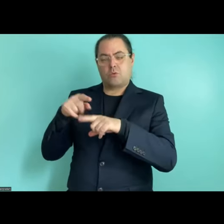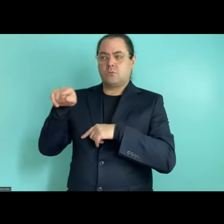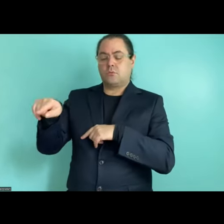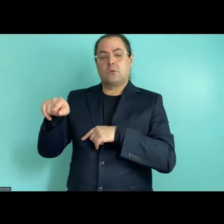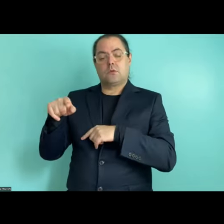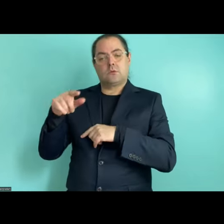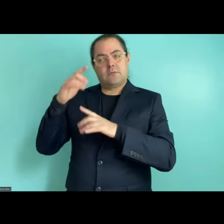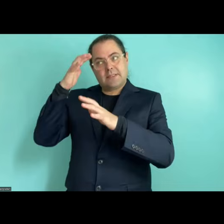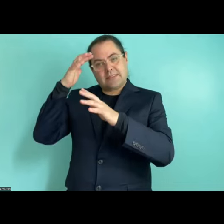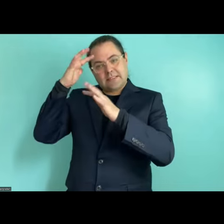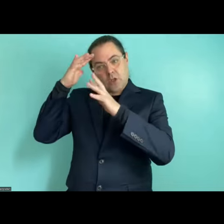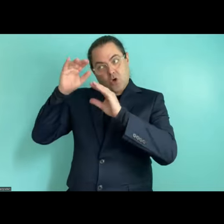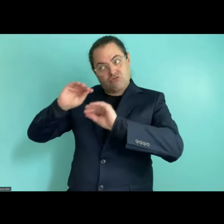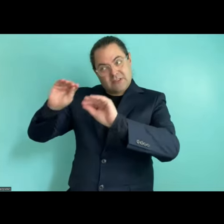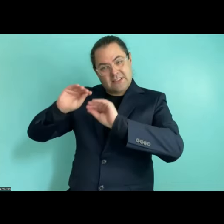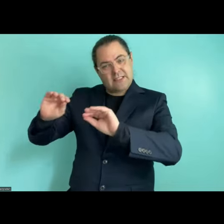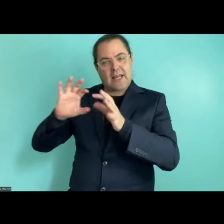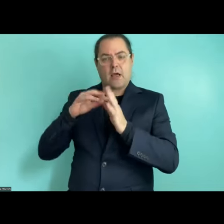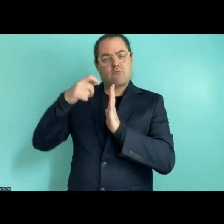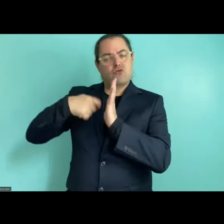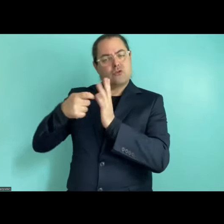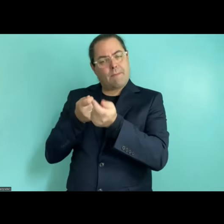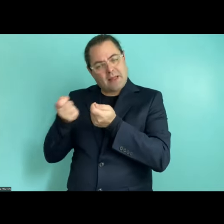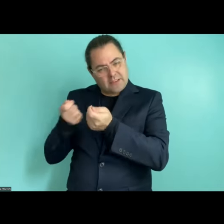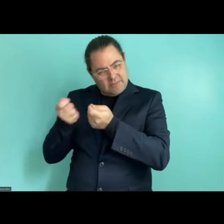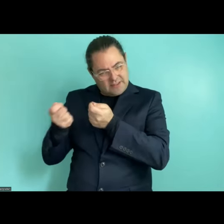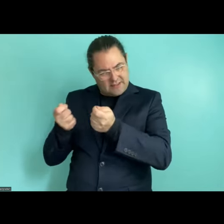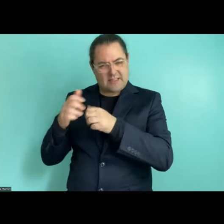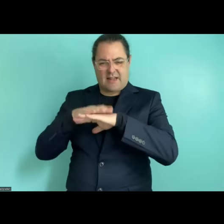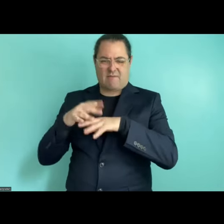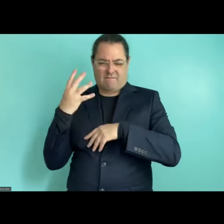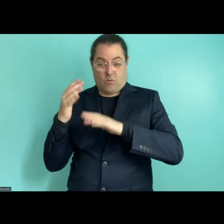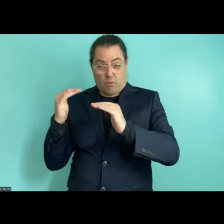a second year they move on to do national certificate in information technology systems